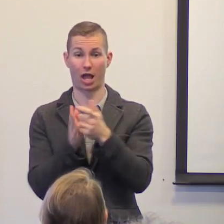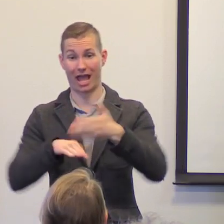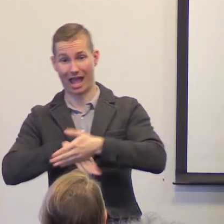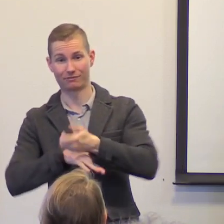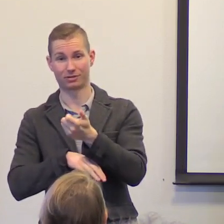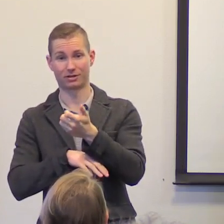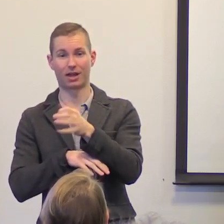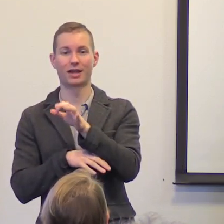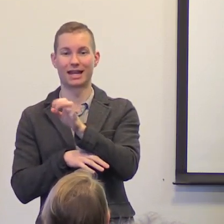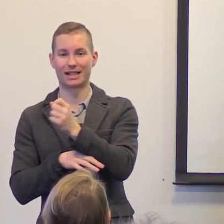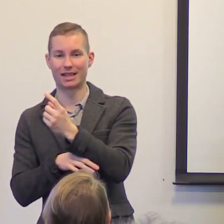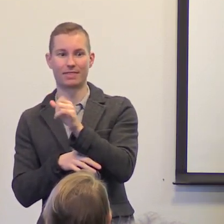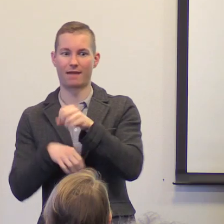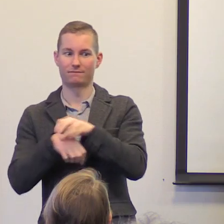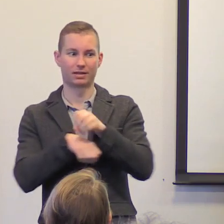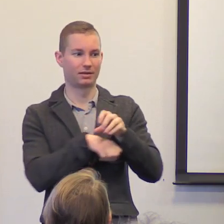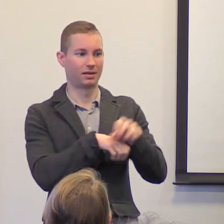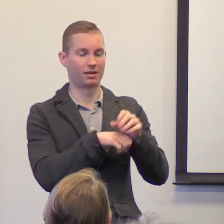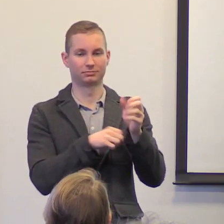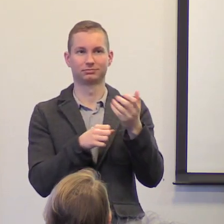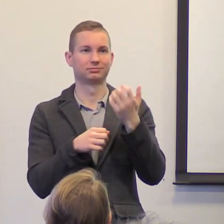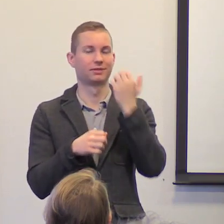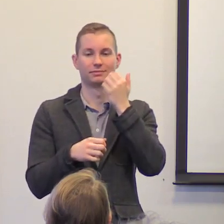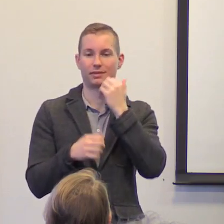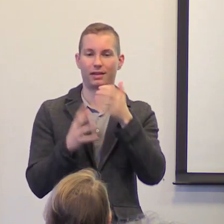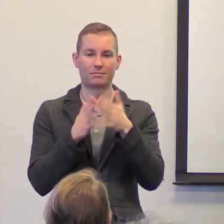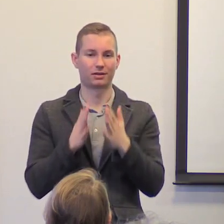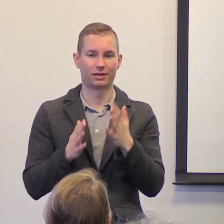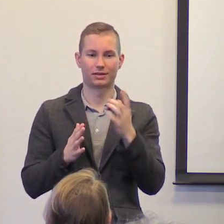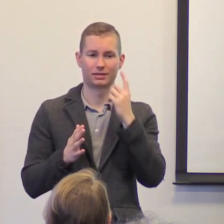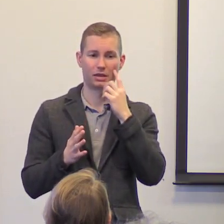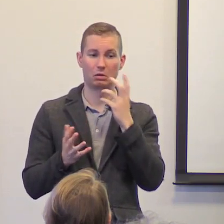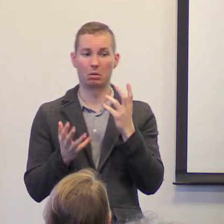There were really a lot of results to this dragnet thinking, "better safe than sorry."